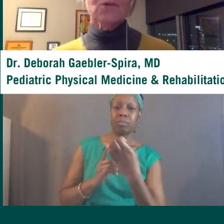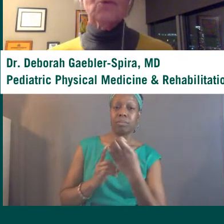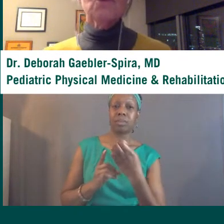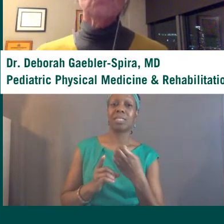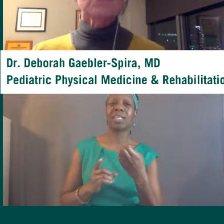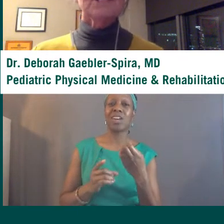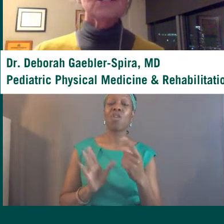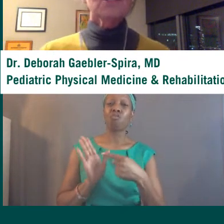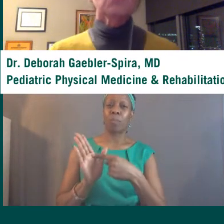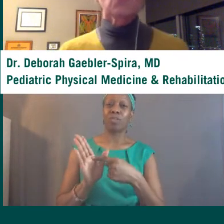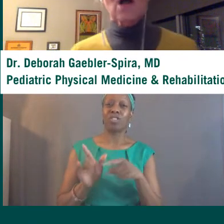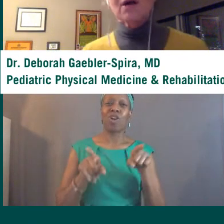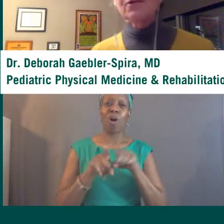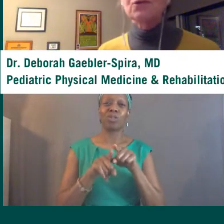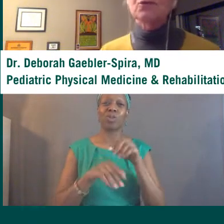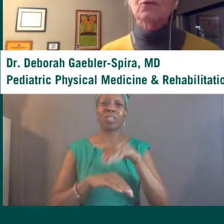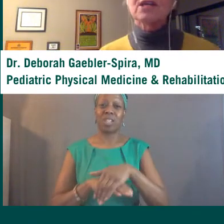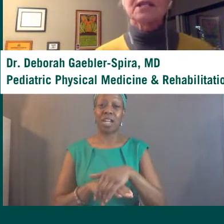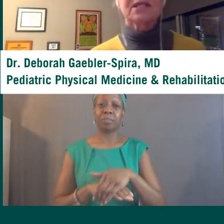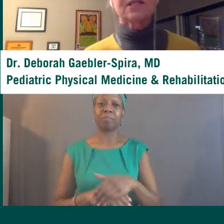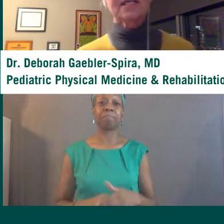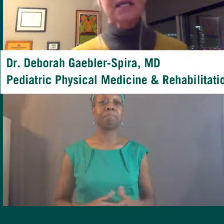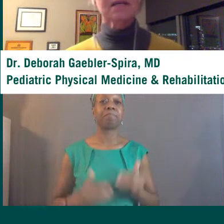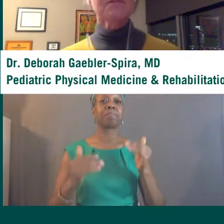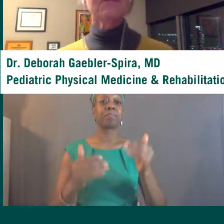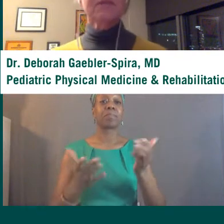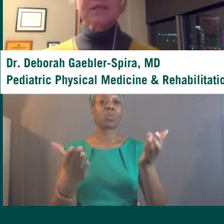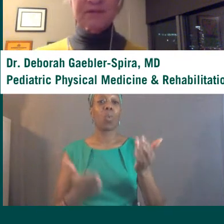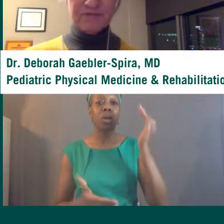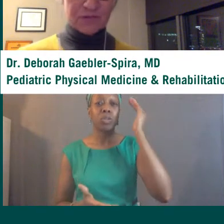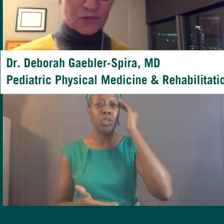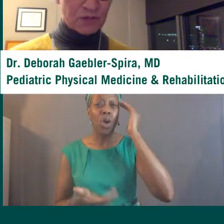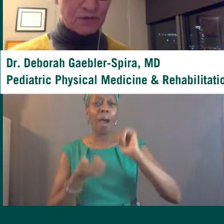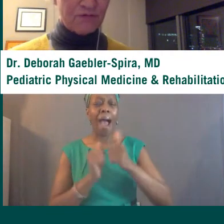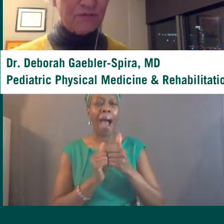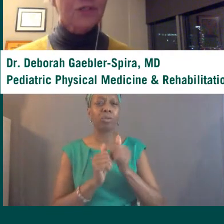So, you want to know, how do you create a team of people